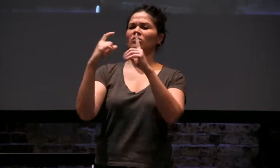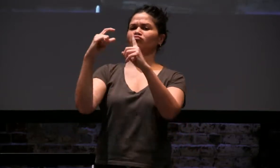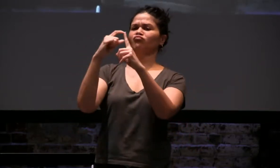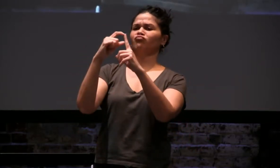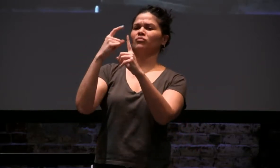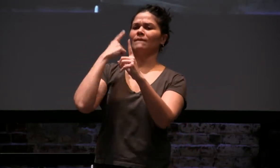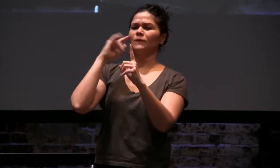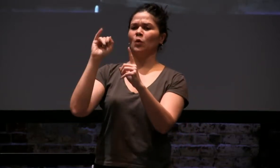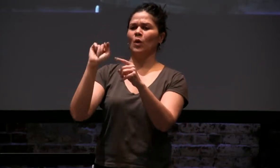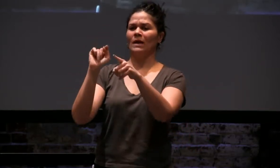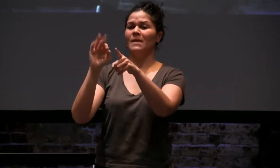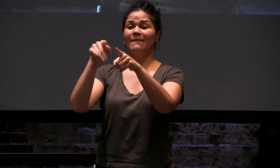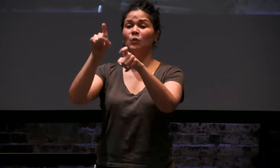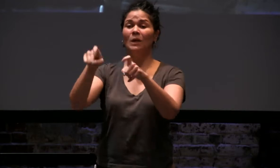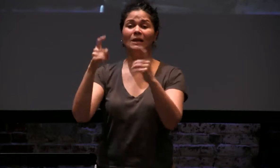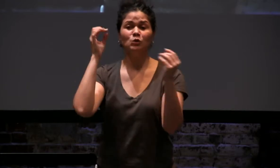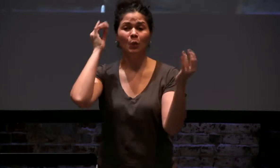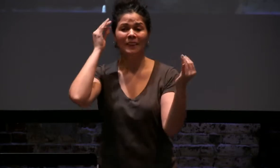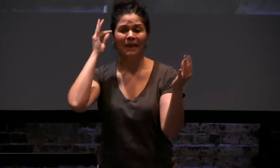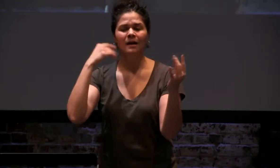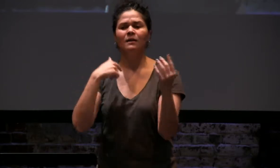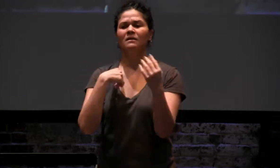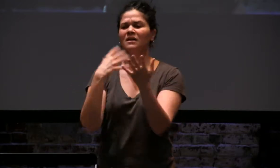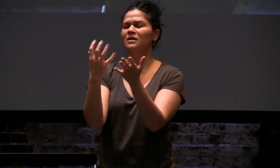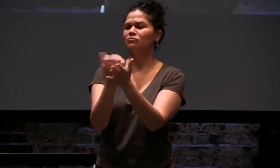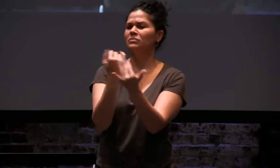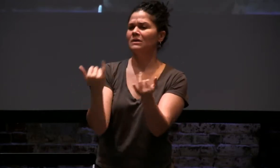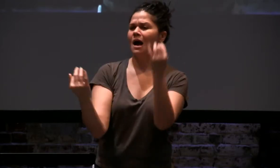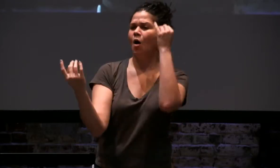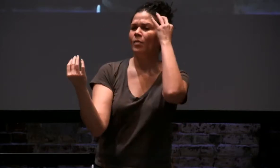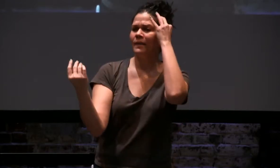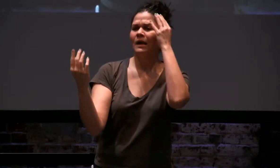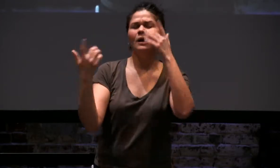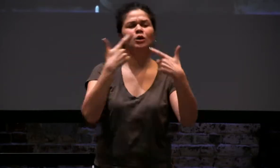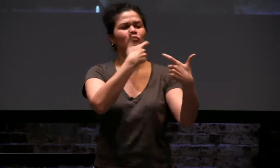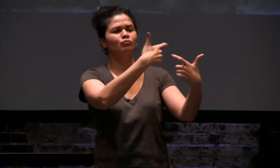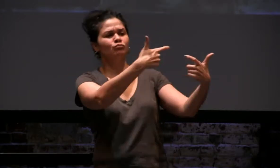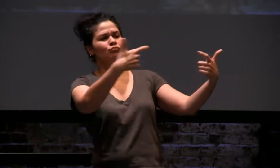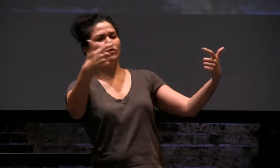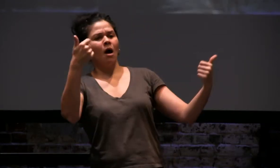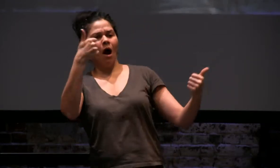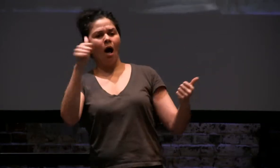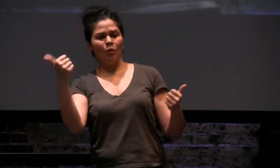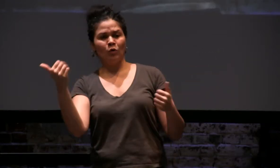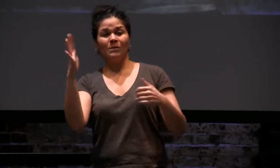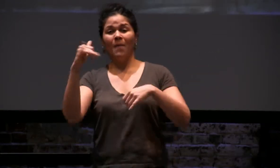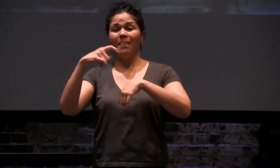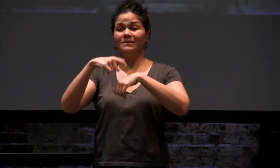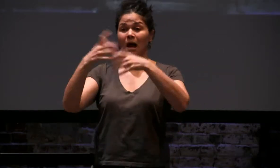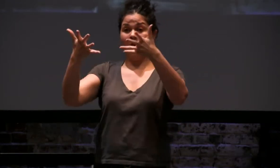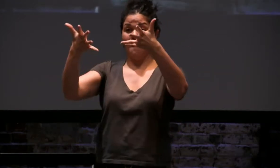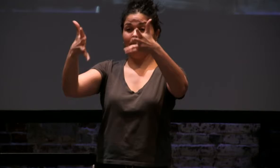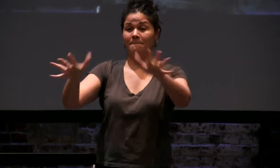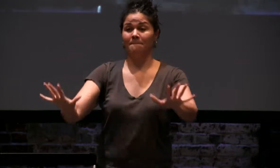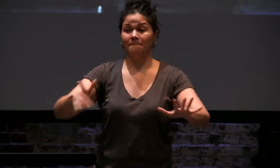The idea of a database has been tossed around. If you have any other specifics, please let us know.